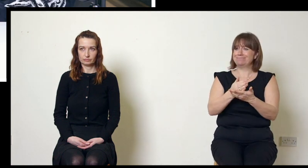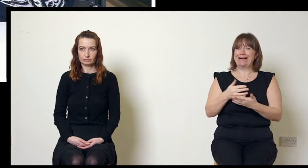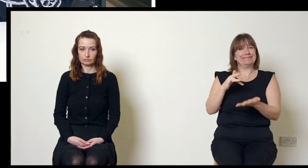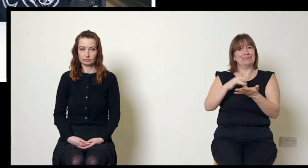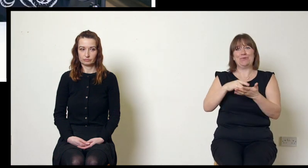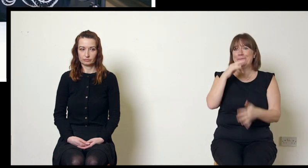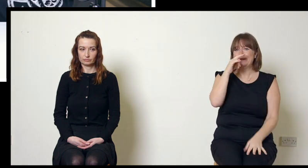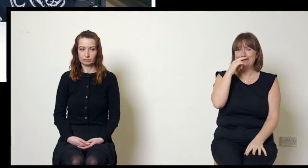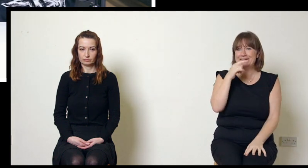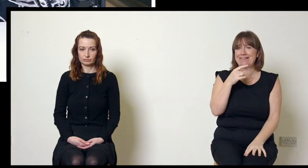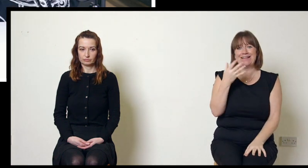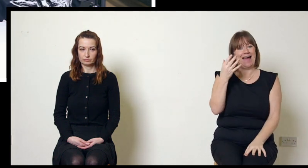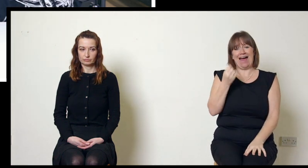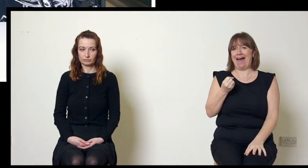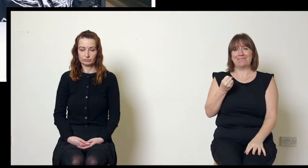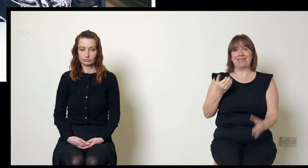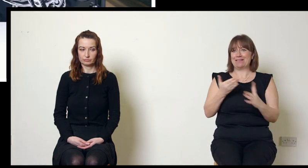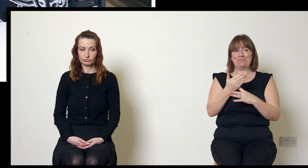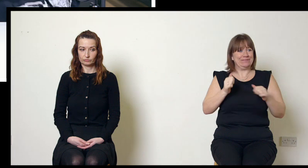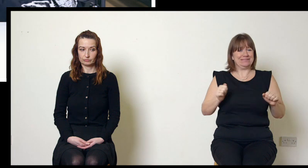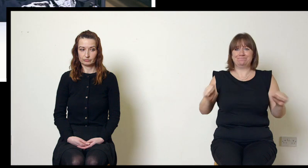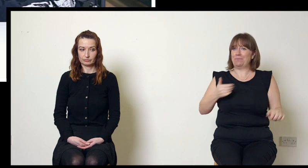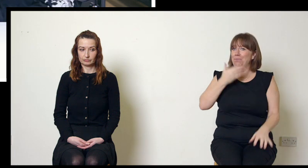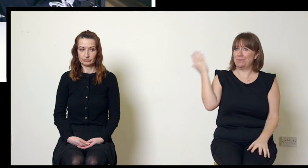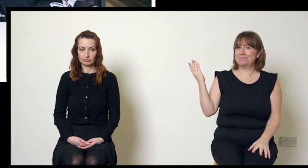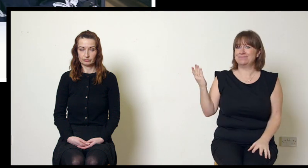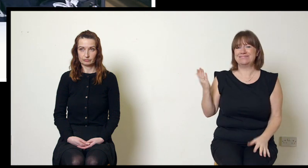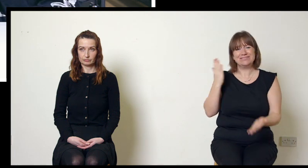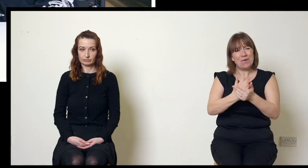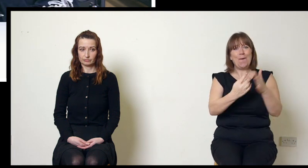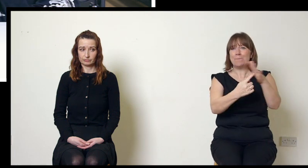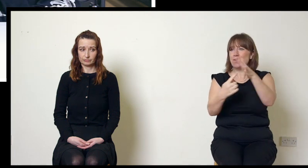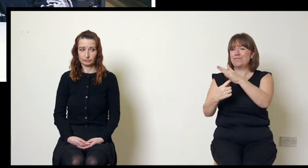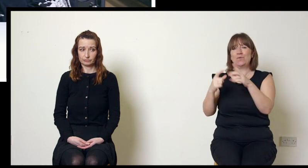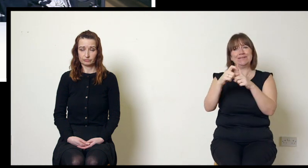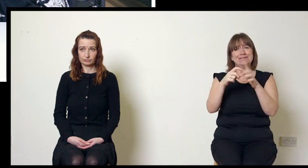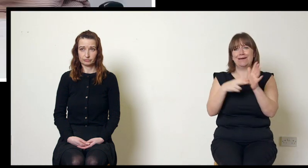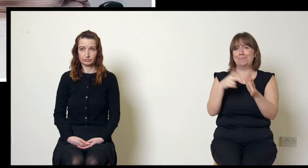have good accessible seating for people, which is so important for DDN people as a place to rest.